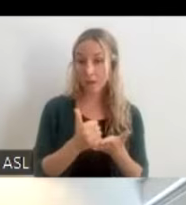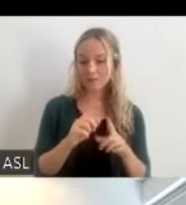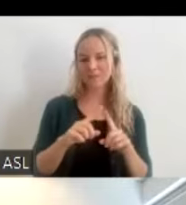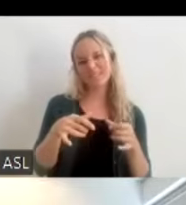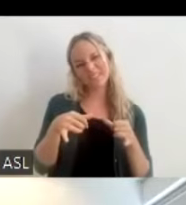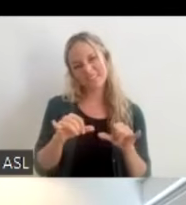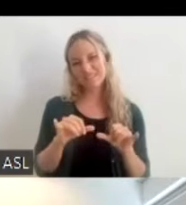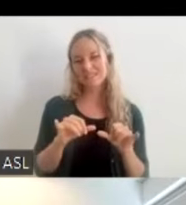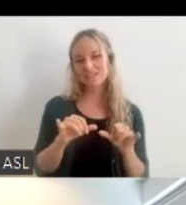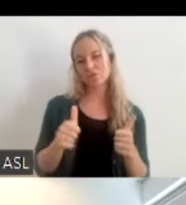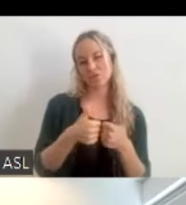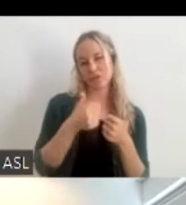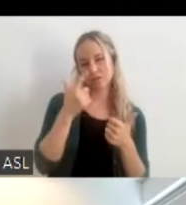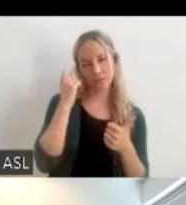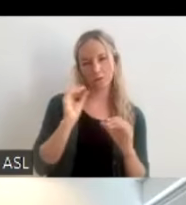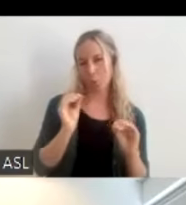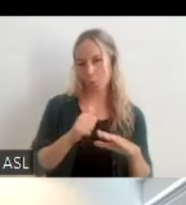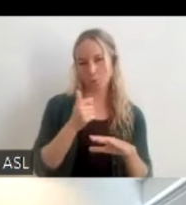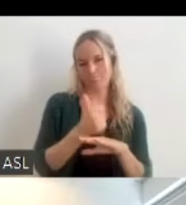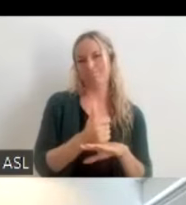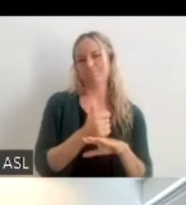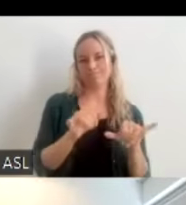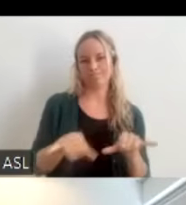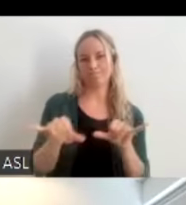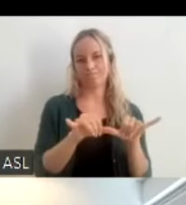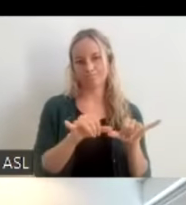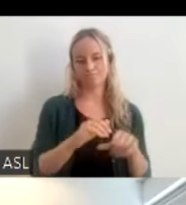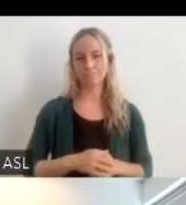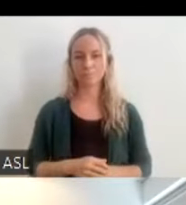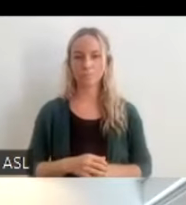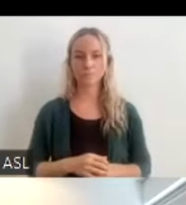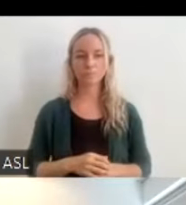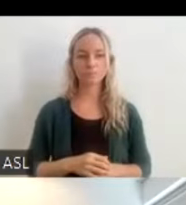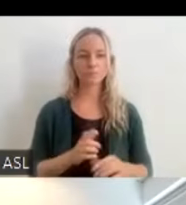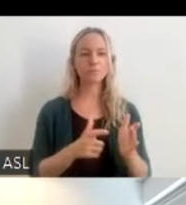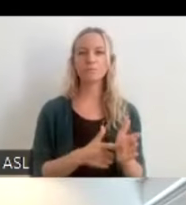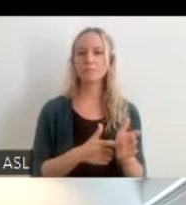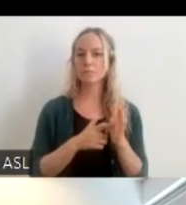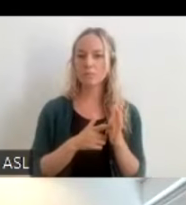accommodations are